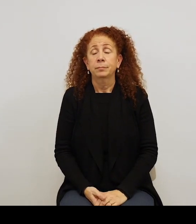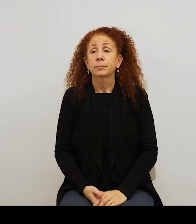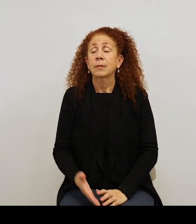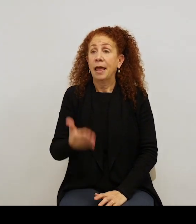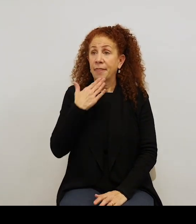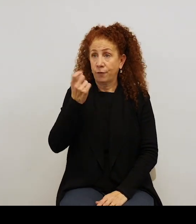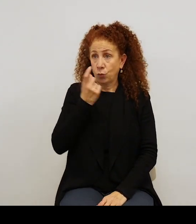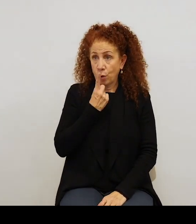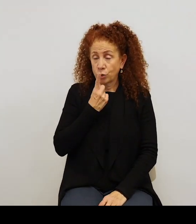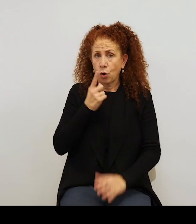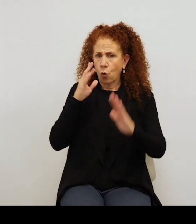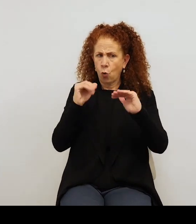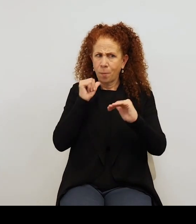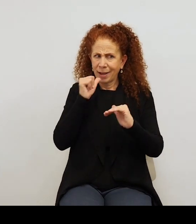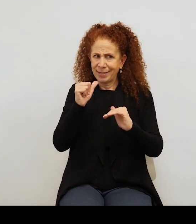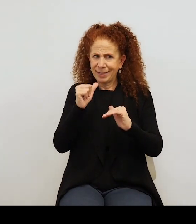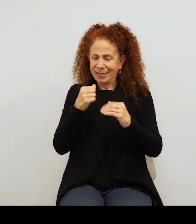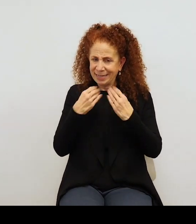I hope I didn't create this impression